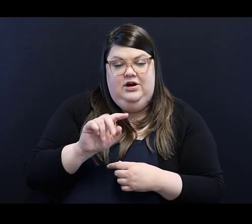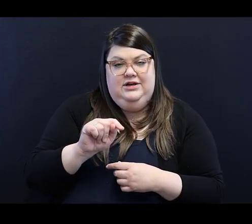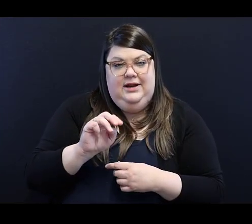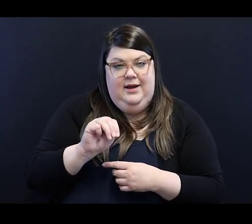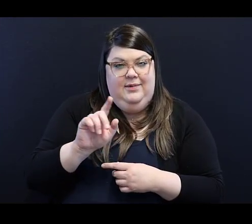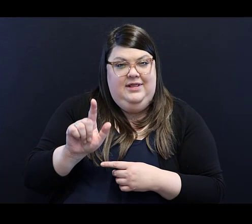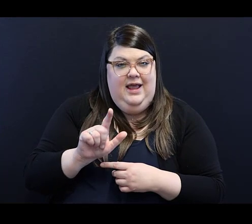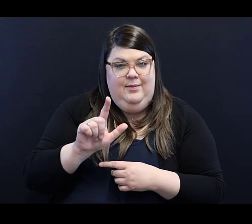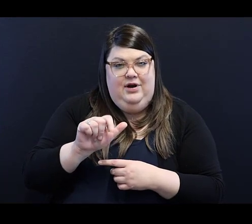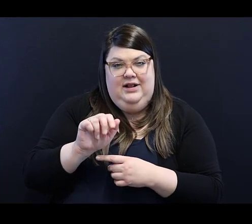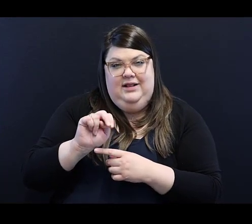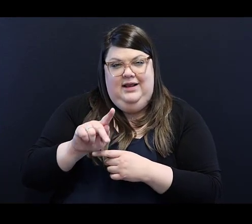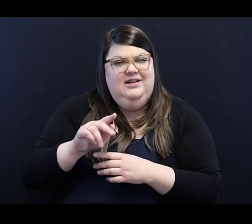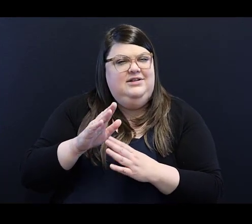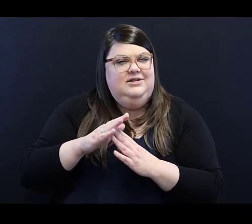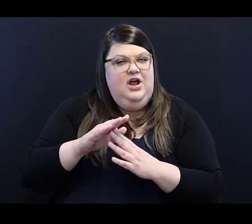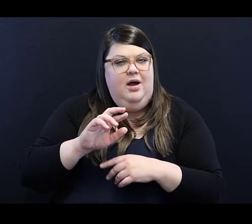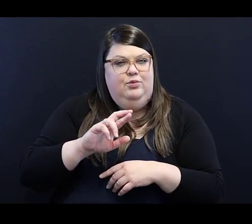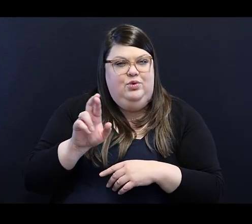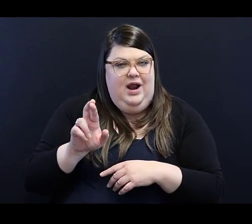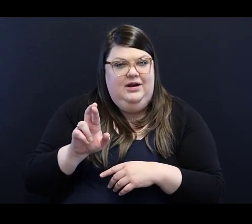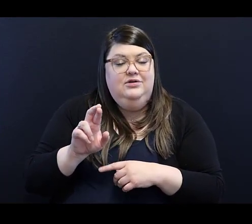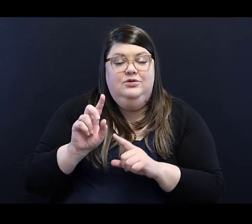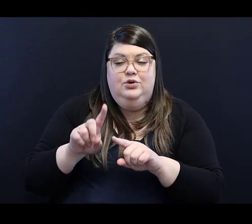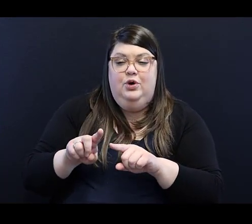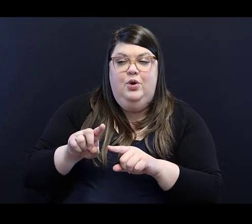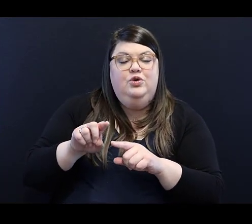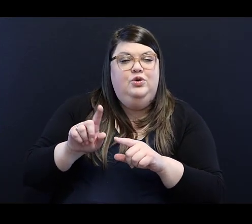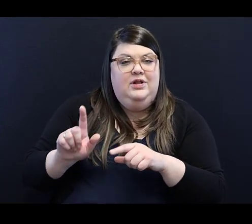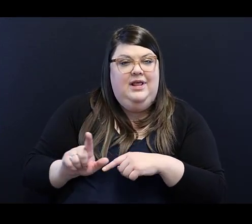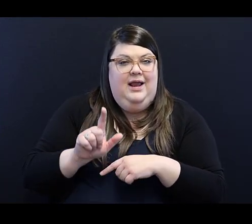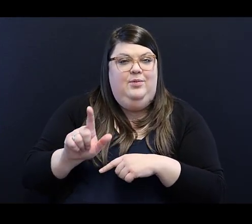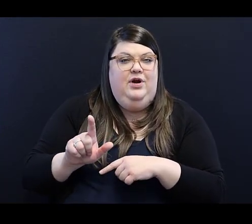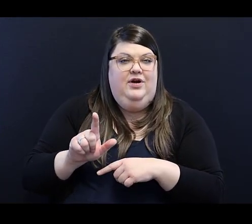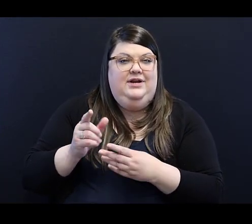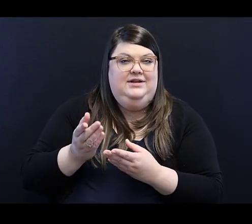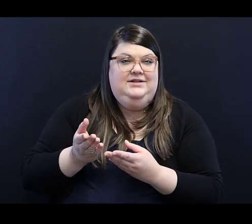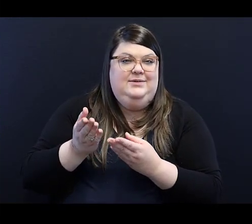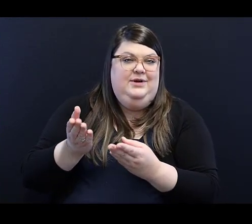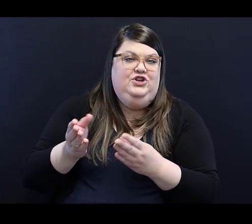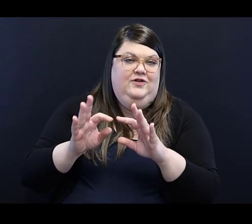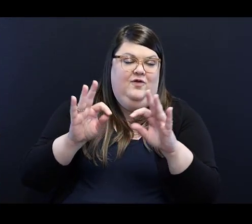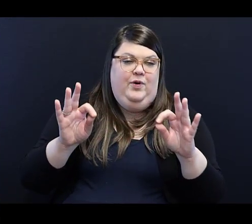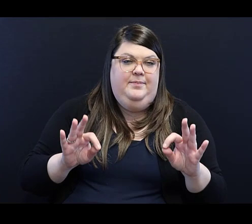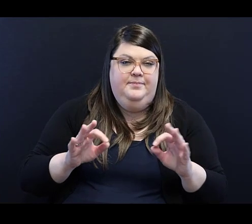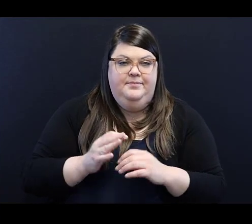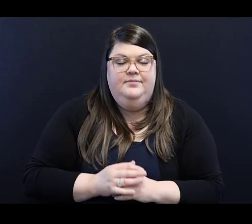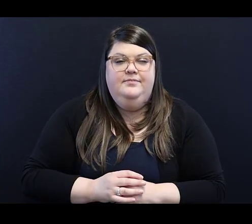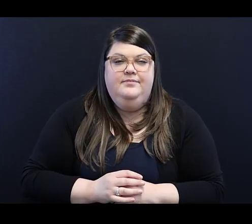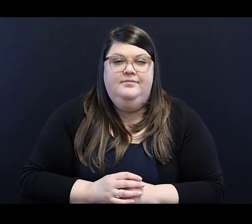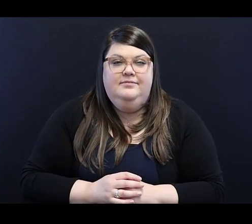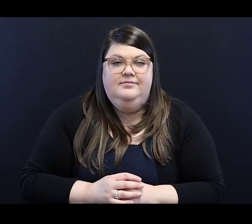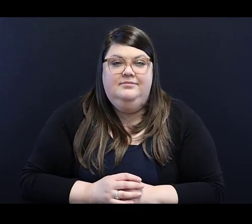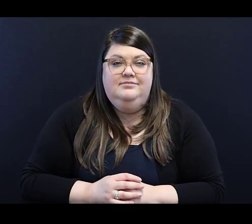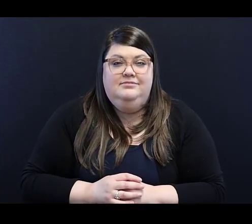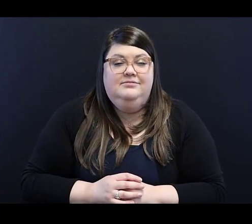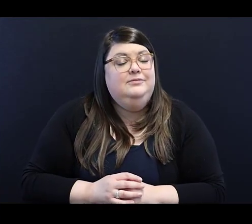top right of the page to go to the NCRTM Library online submission form. A detailed video tutorial